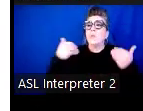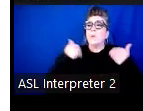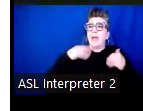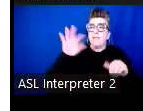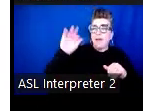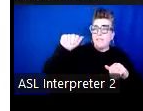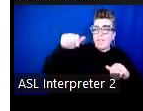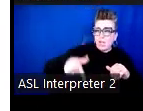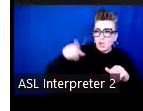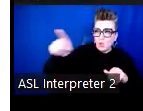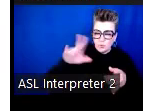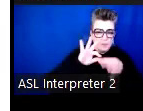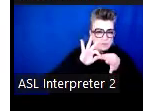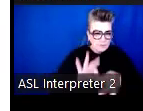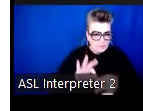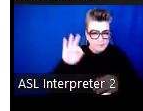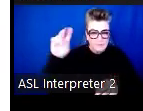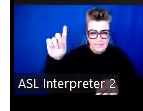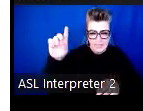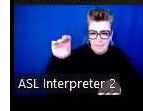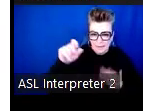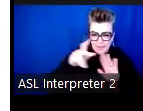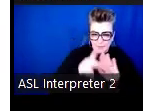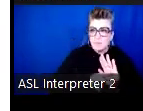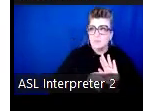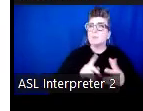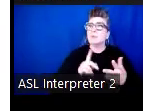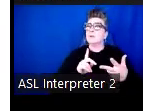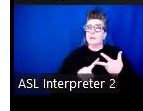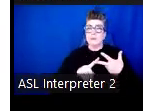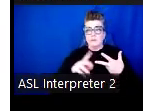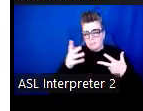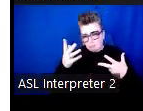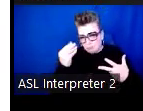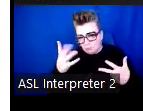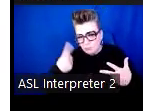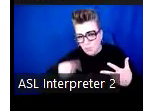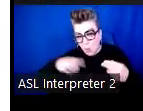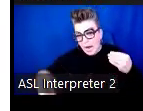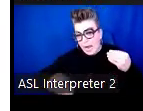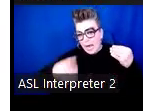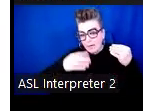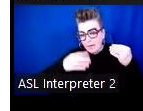And we're adding to this, you know, as additional information becomes available.